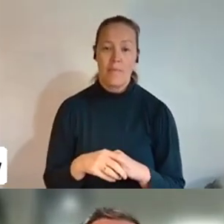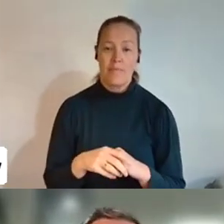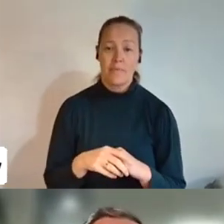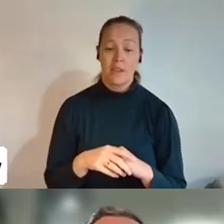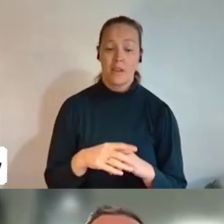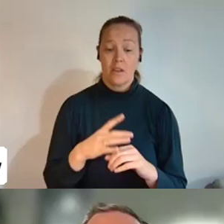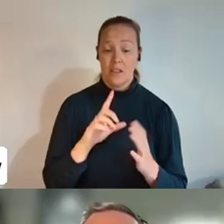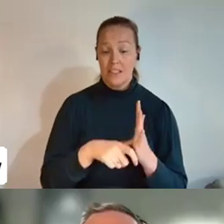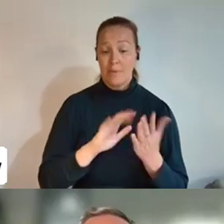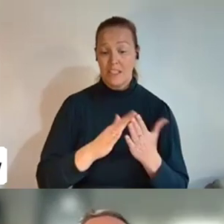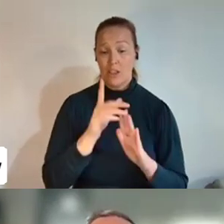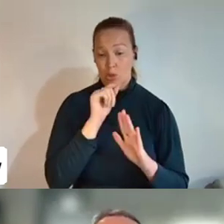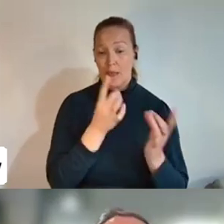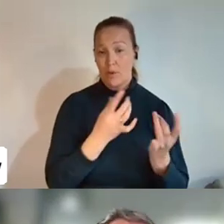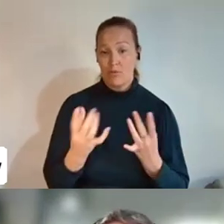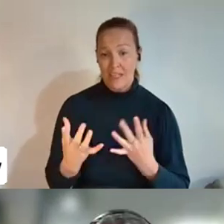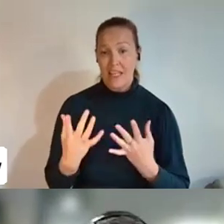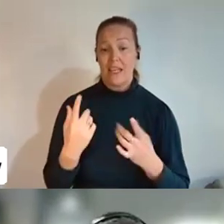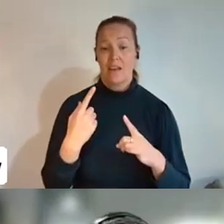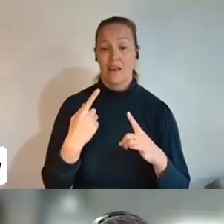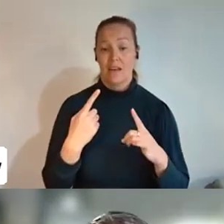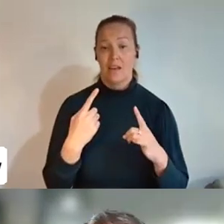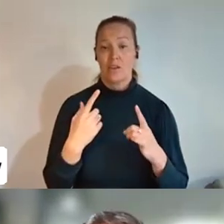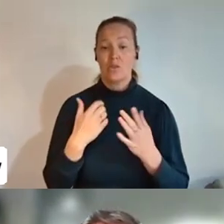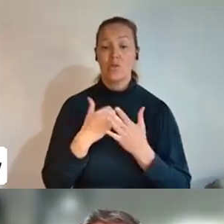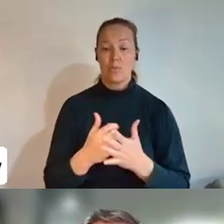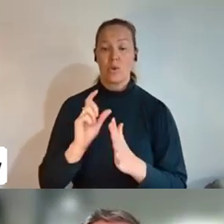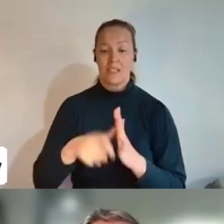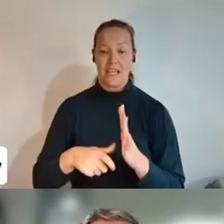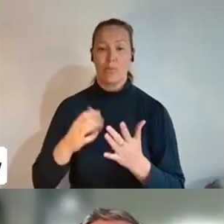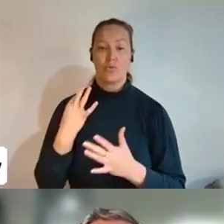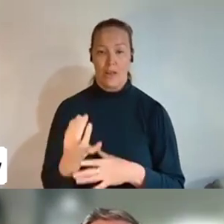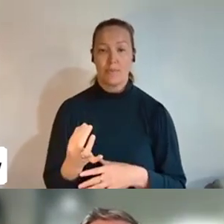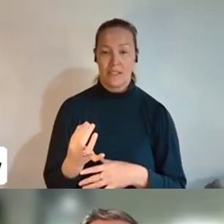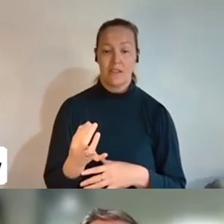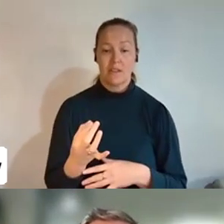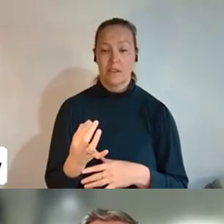as local government structures to support disabled representatives when they're elected. I have to be